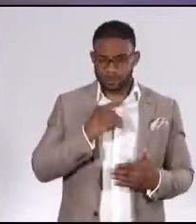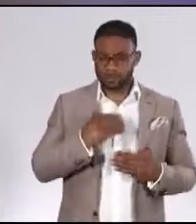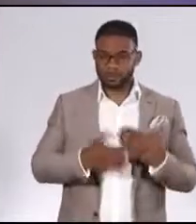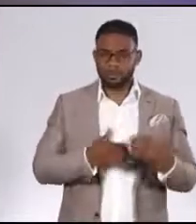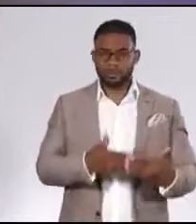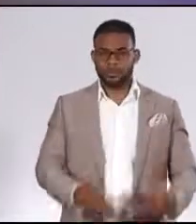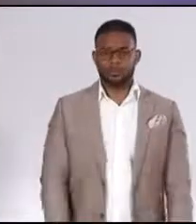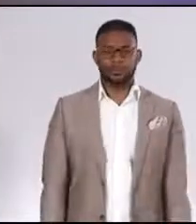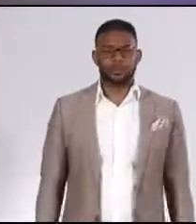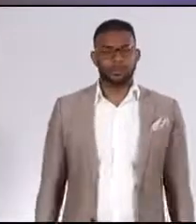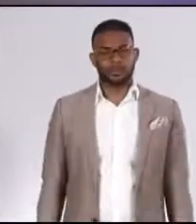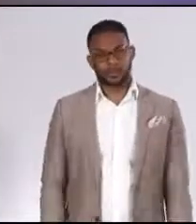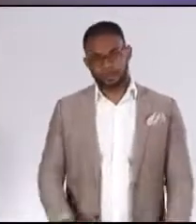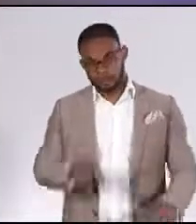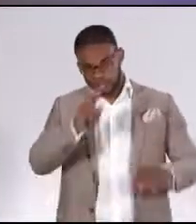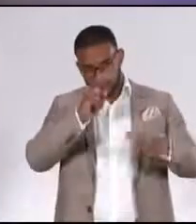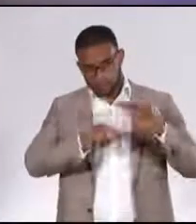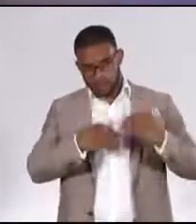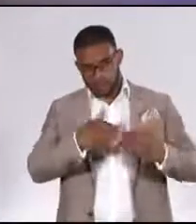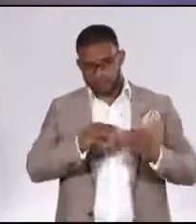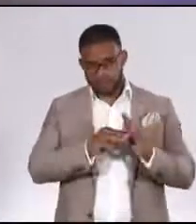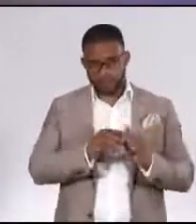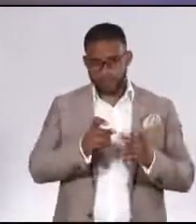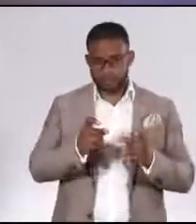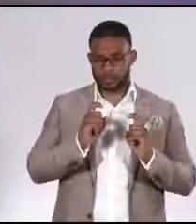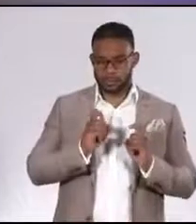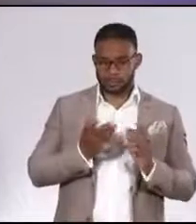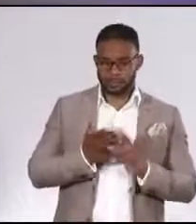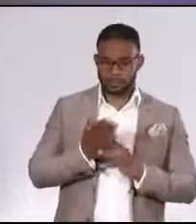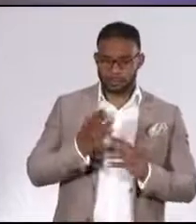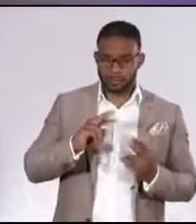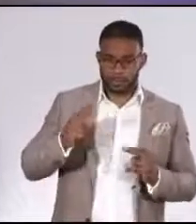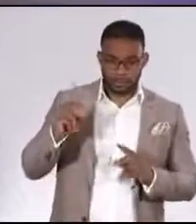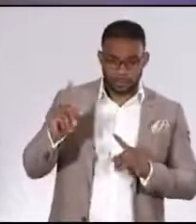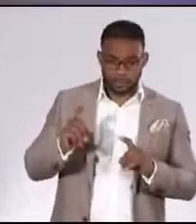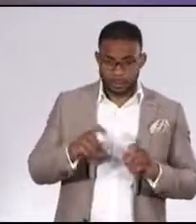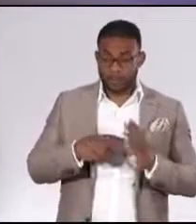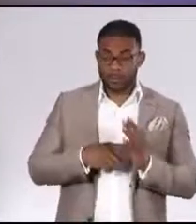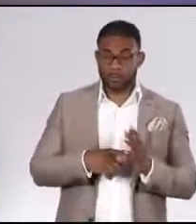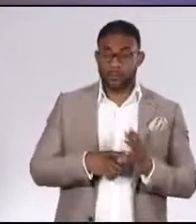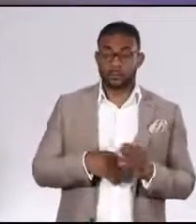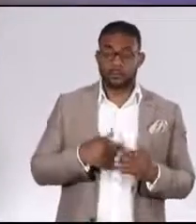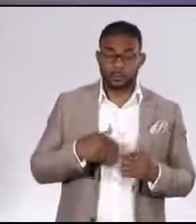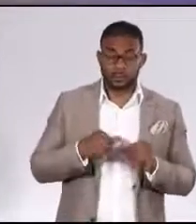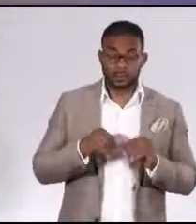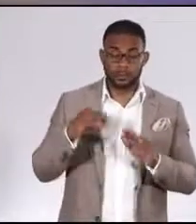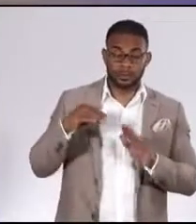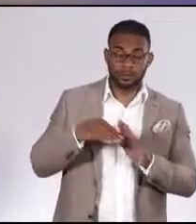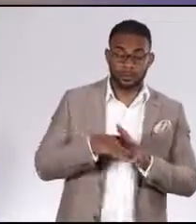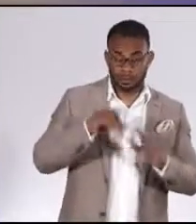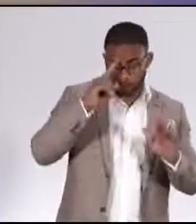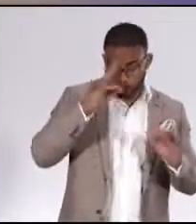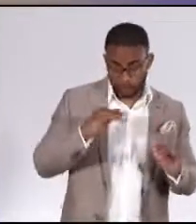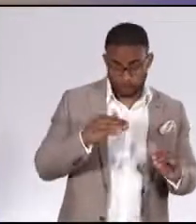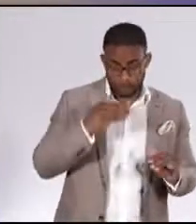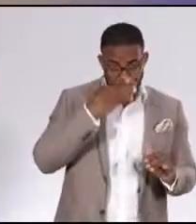The predictive progression model given to me through genetic testing shows a steady decline expected. So far.